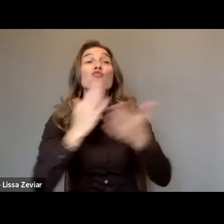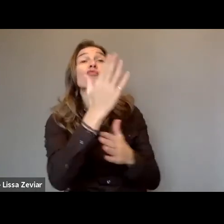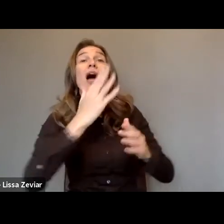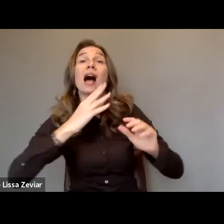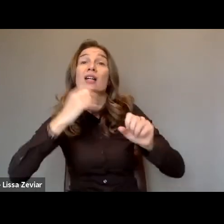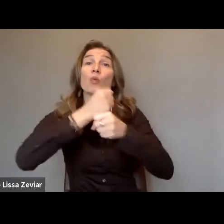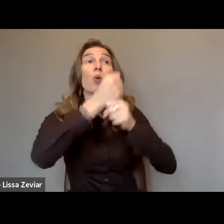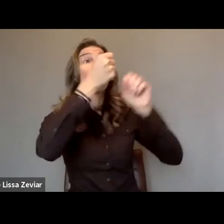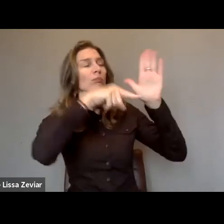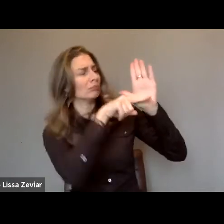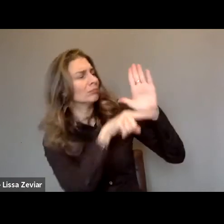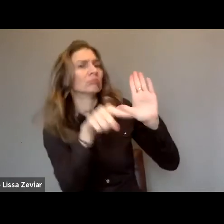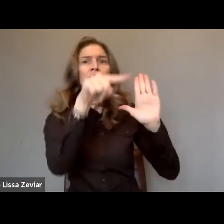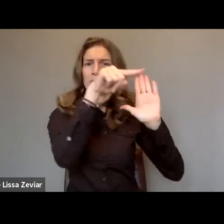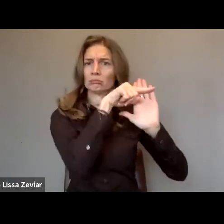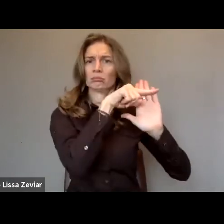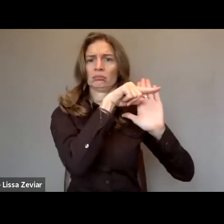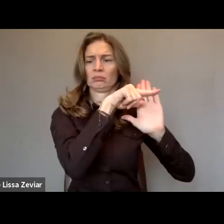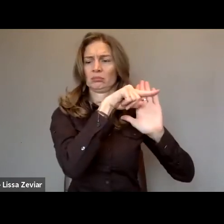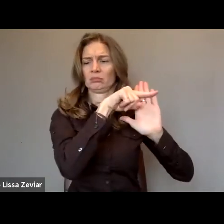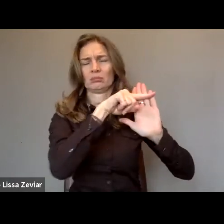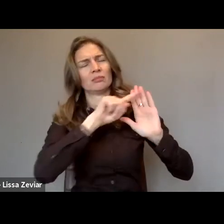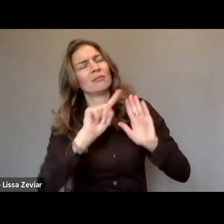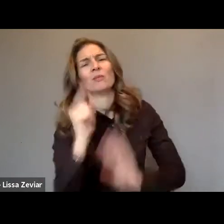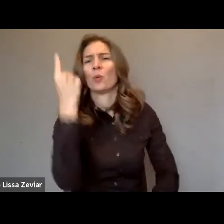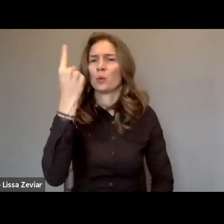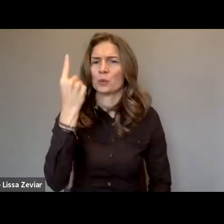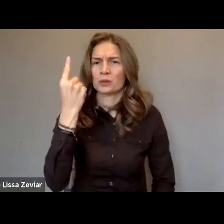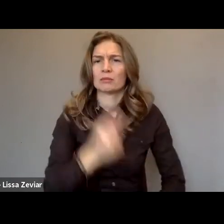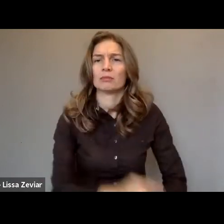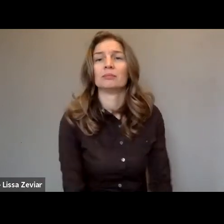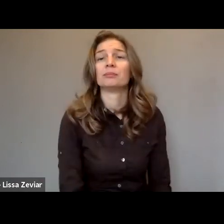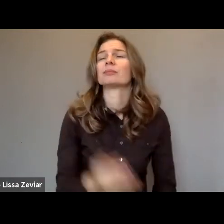Following the information provided by UN women